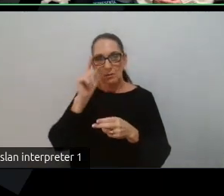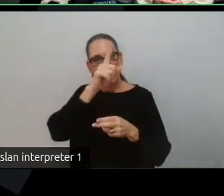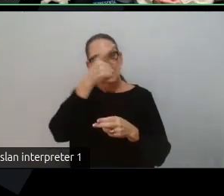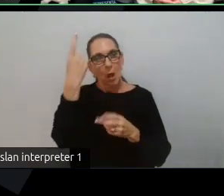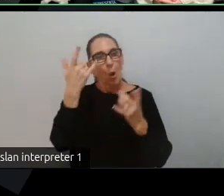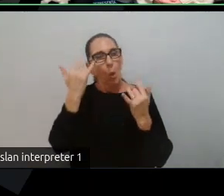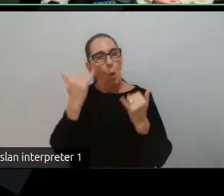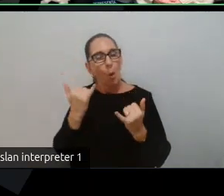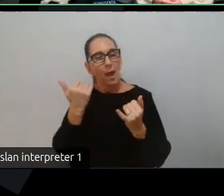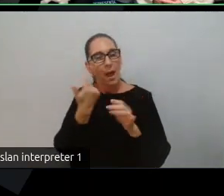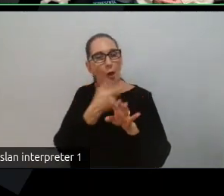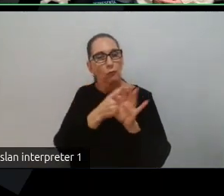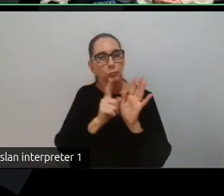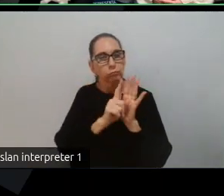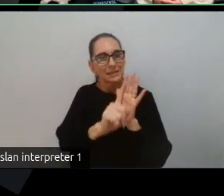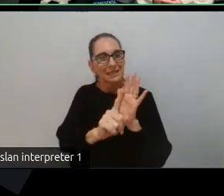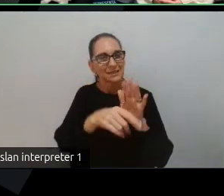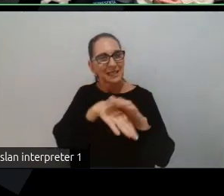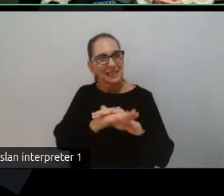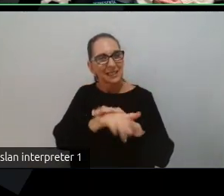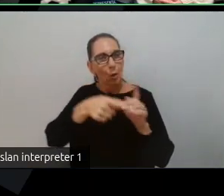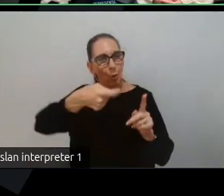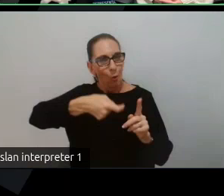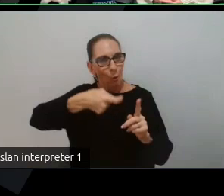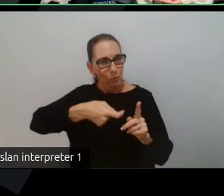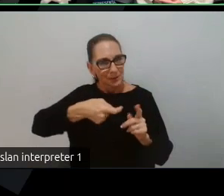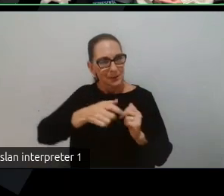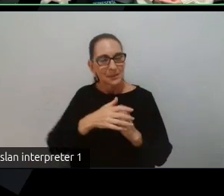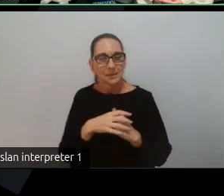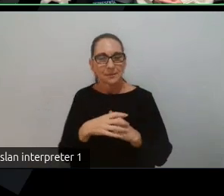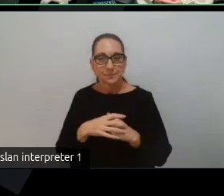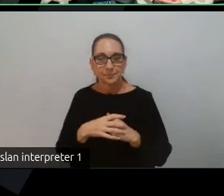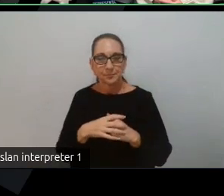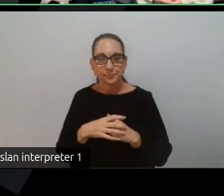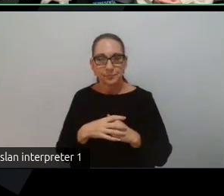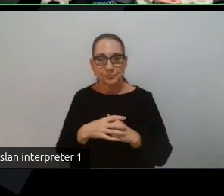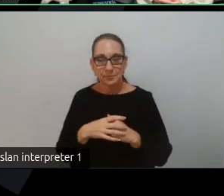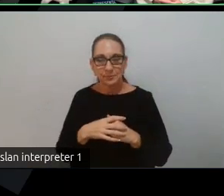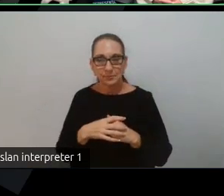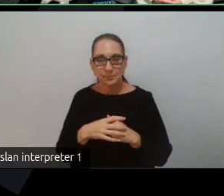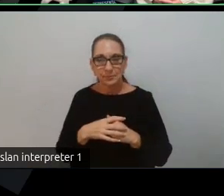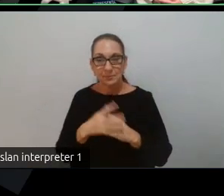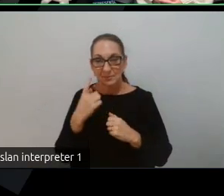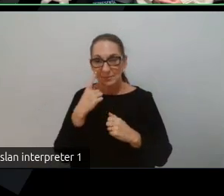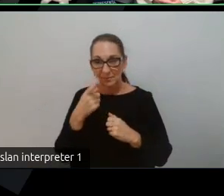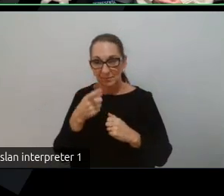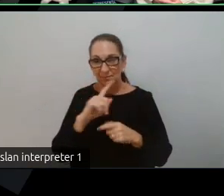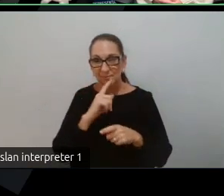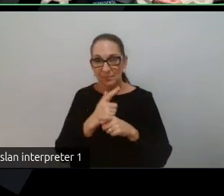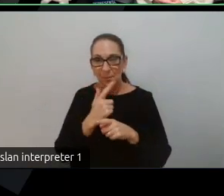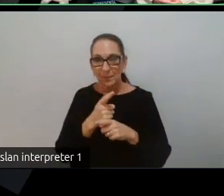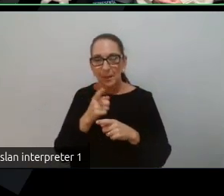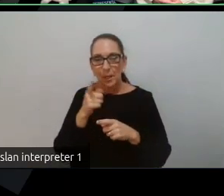in their case. So on the screen on the slide there, there's considerations that legal aid